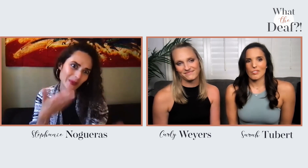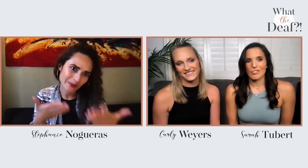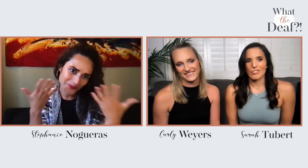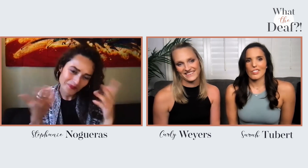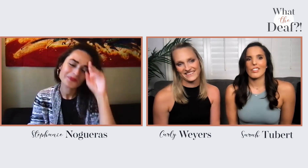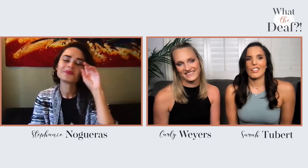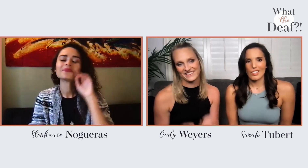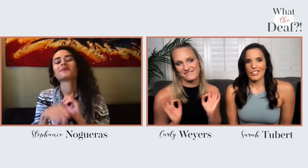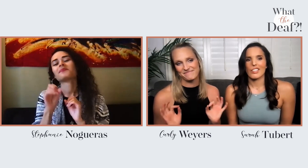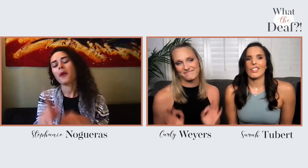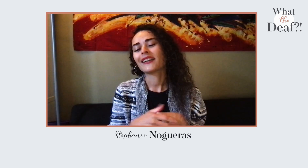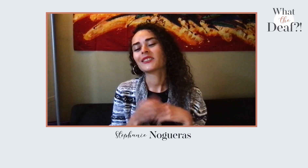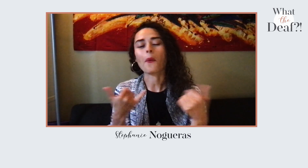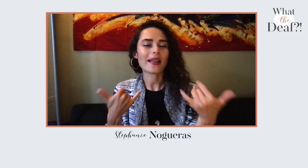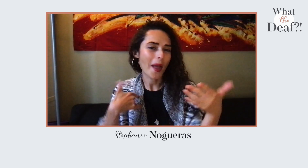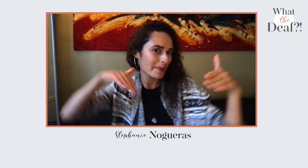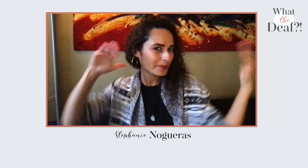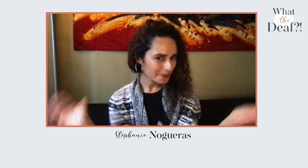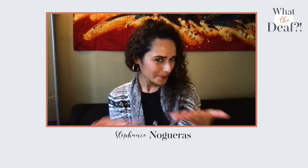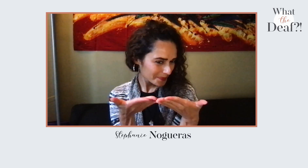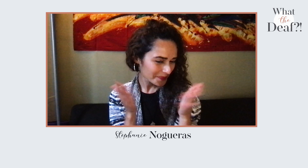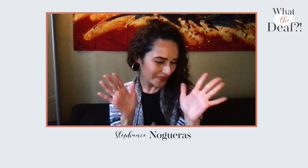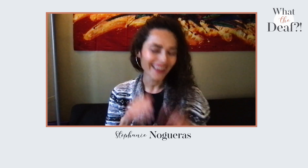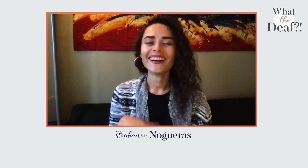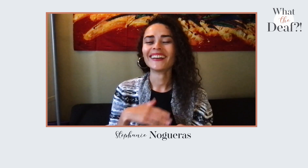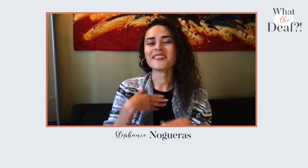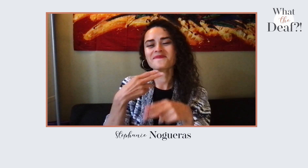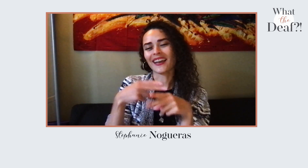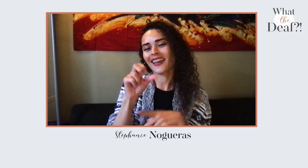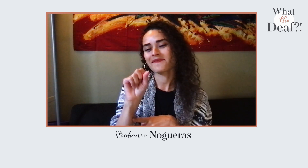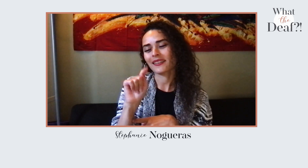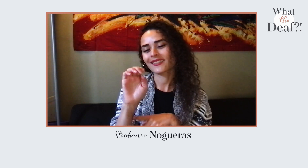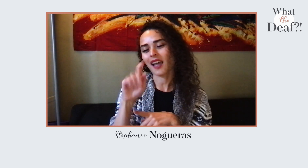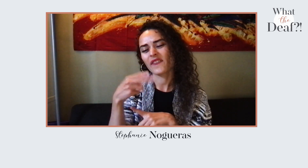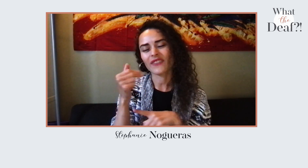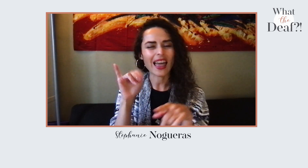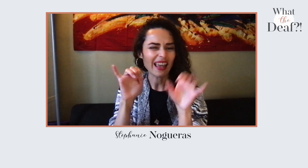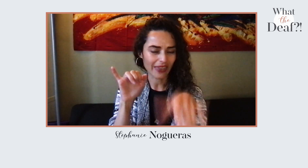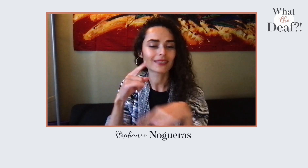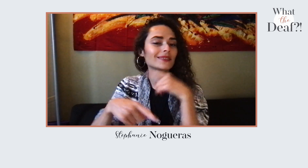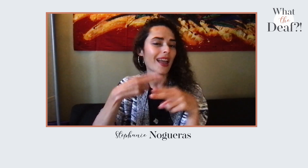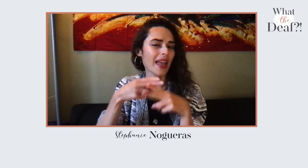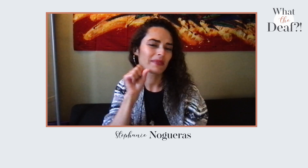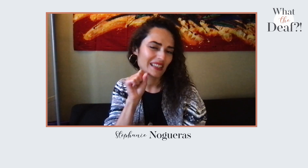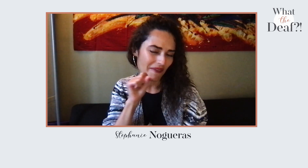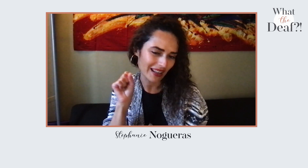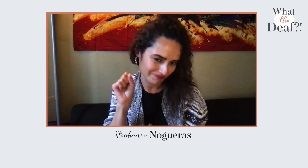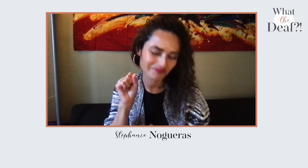Thank you so much for having me, but I'm gonna go ahead and introduce myself. My name is Stephanie and this is my name sign.